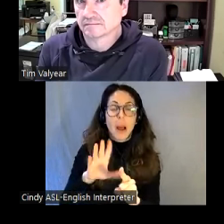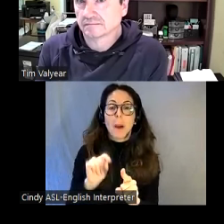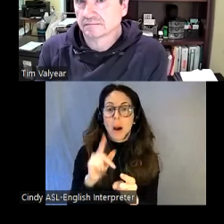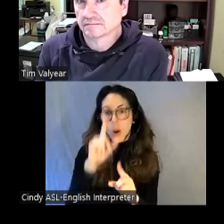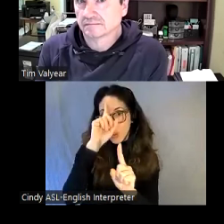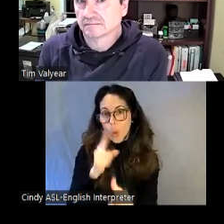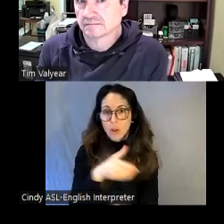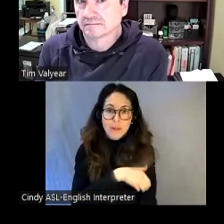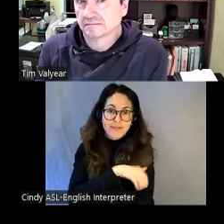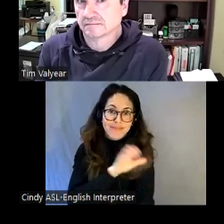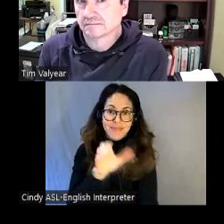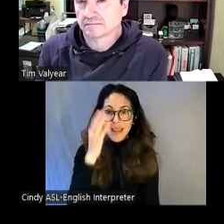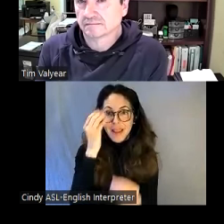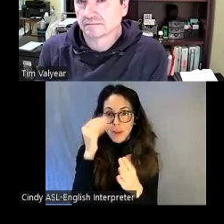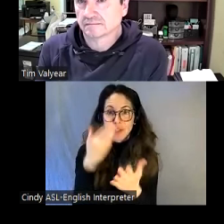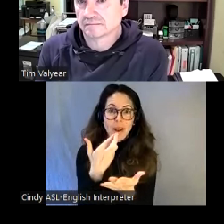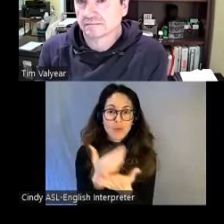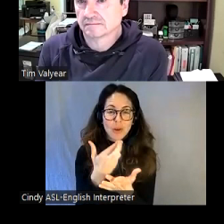disabilities and our allies. The workshop is content heavy,